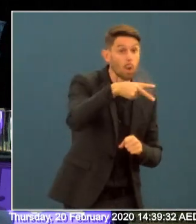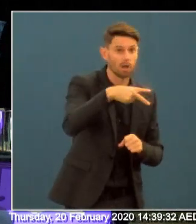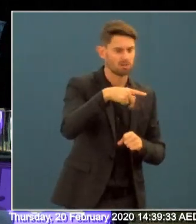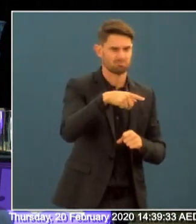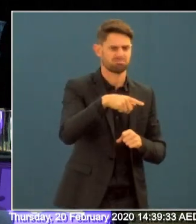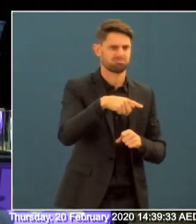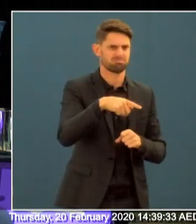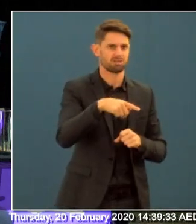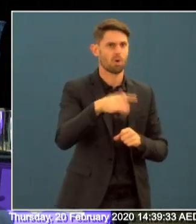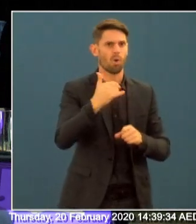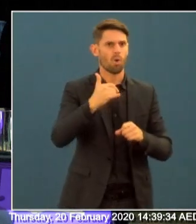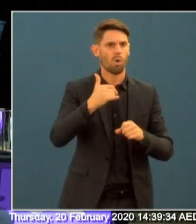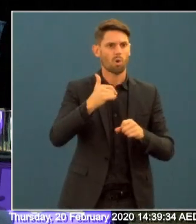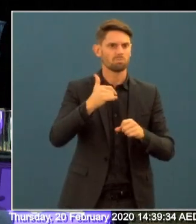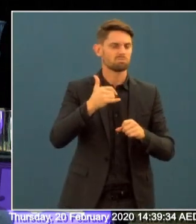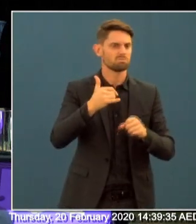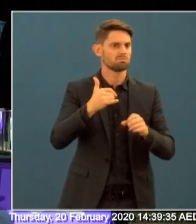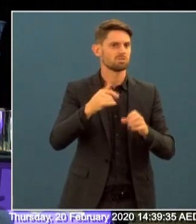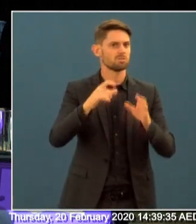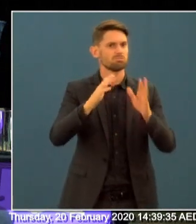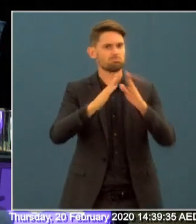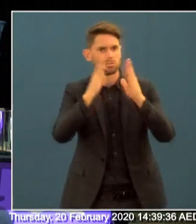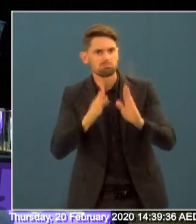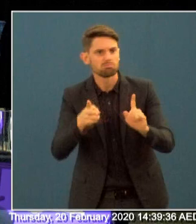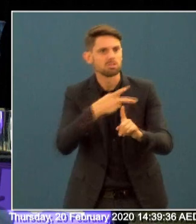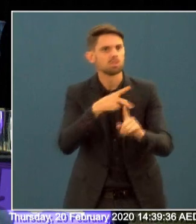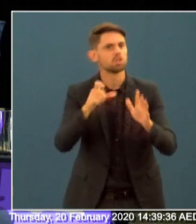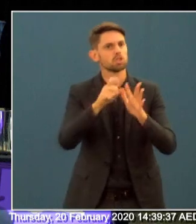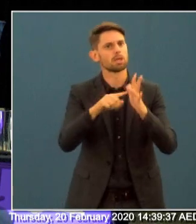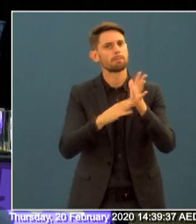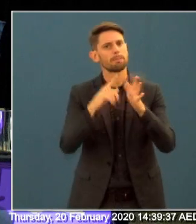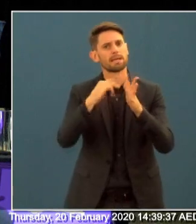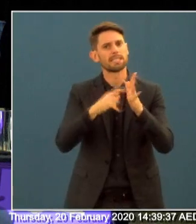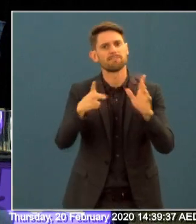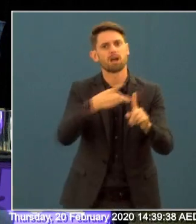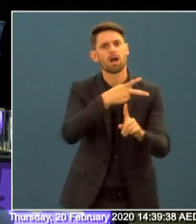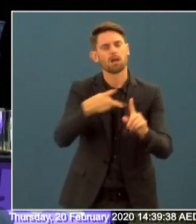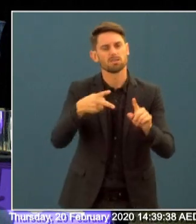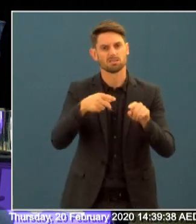You're saying that there has been no cost analysis done on improving and